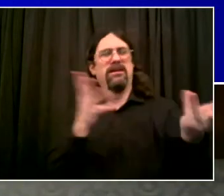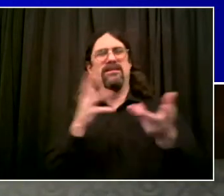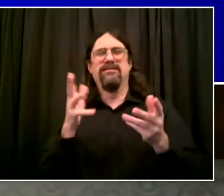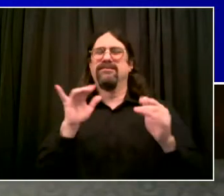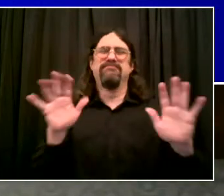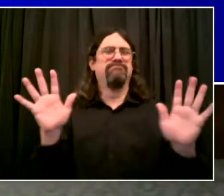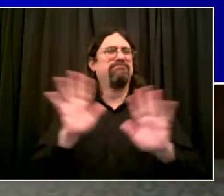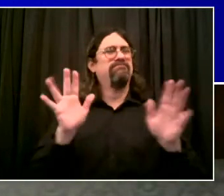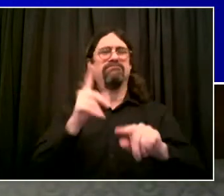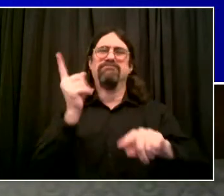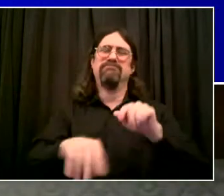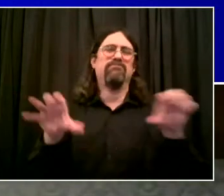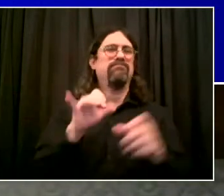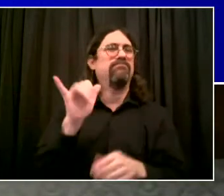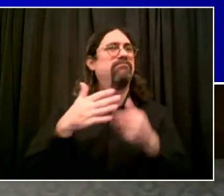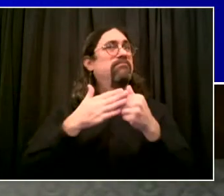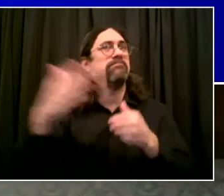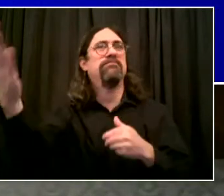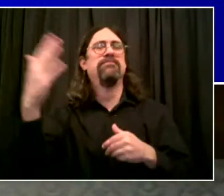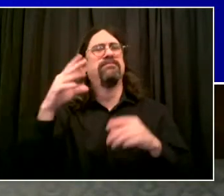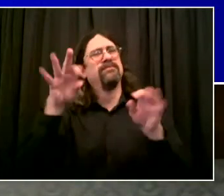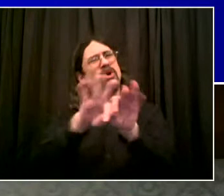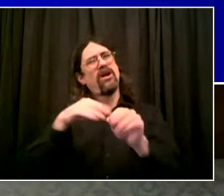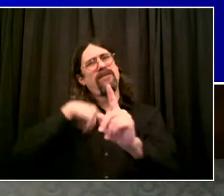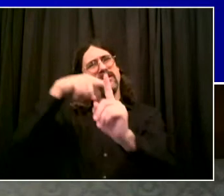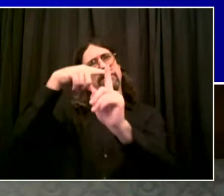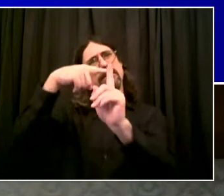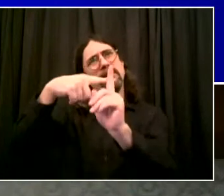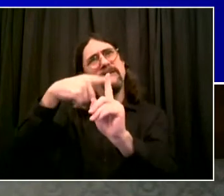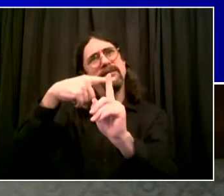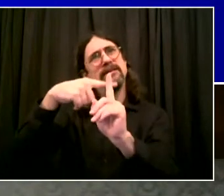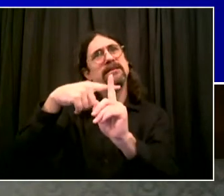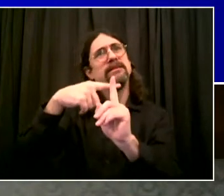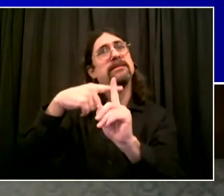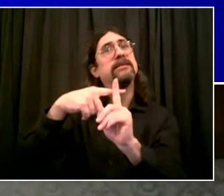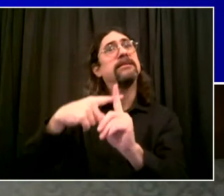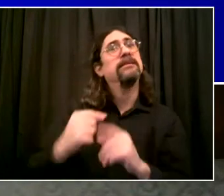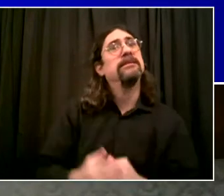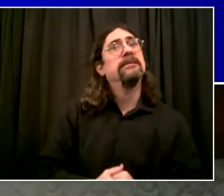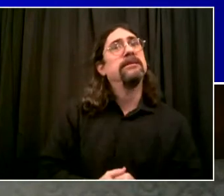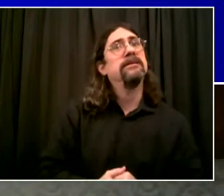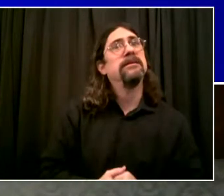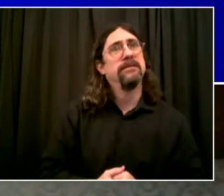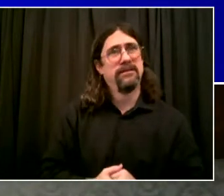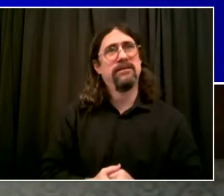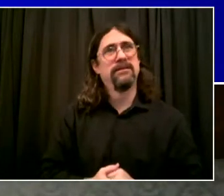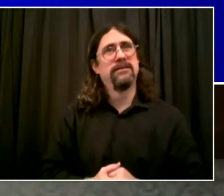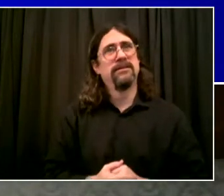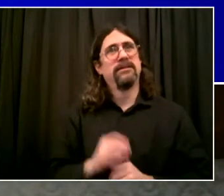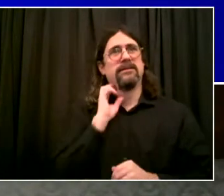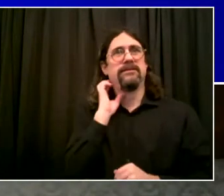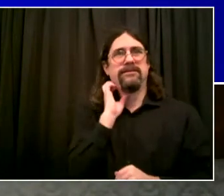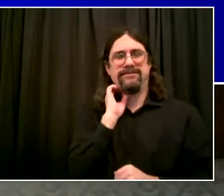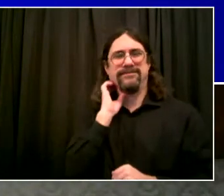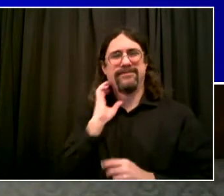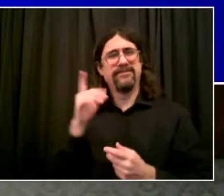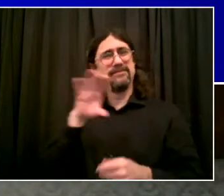EMPOWEREDED AND D MCOPETENT AND WORK WITH THE PNYDD TO GET THE